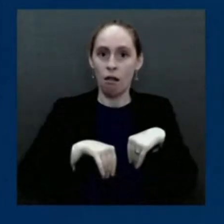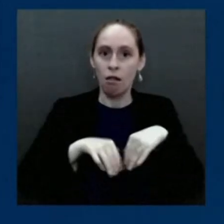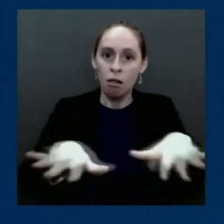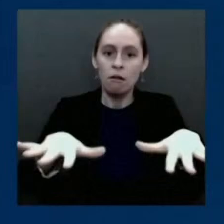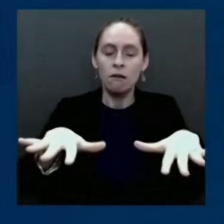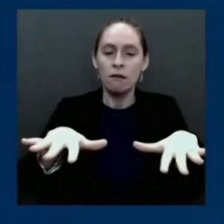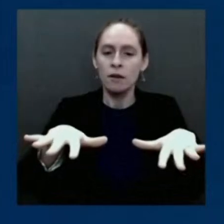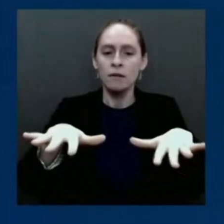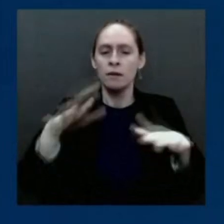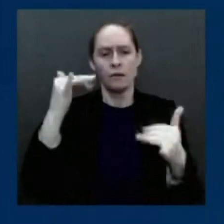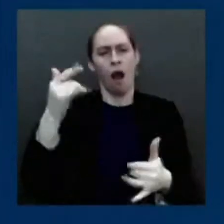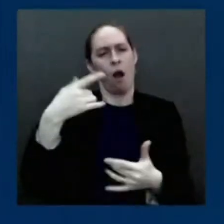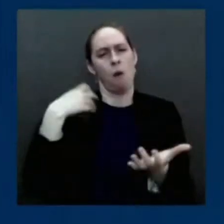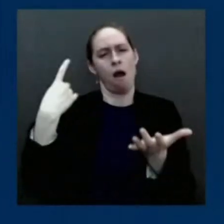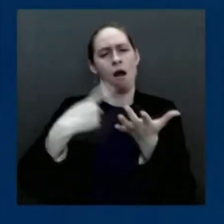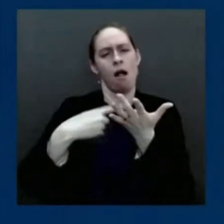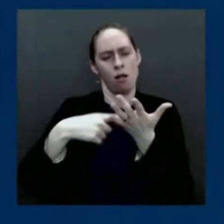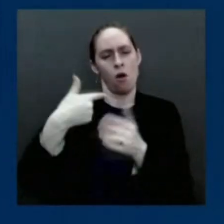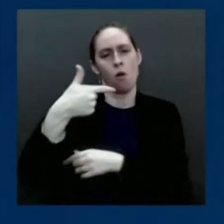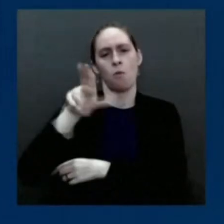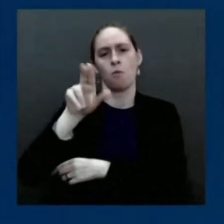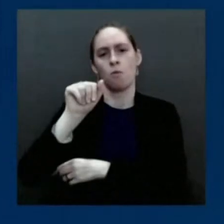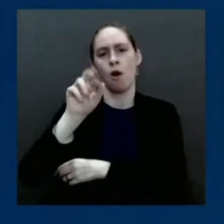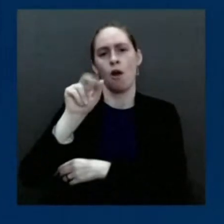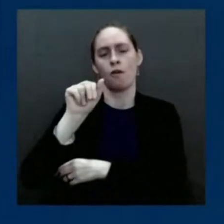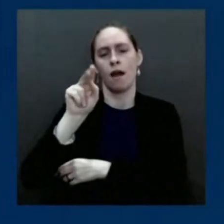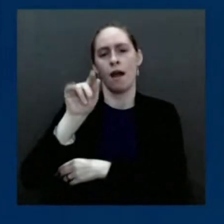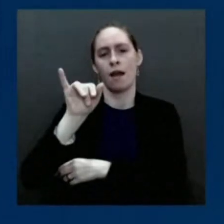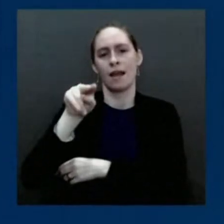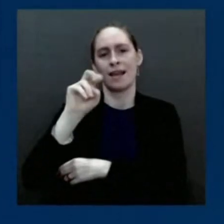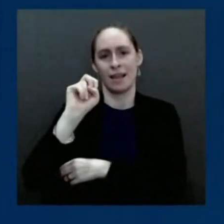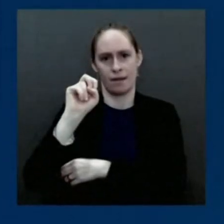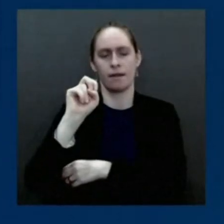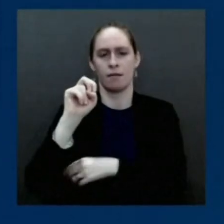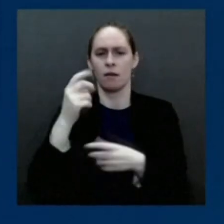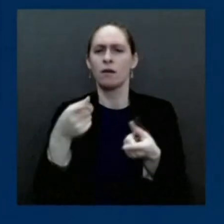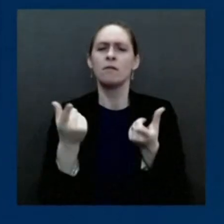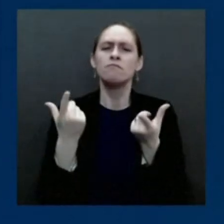DIFFERENT. THIS IS WHAT YOU DO WHEN YOU